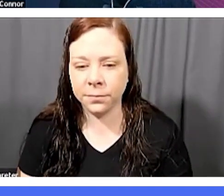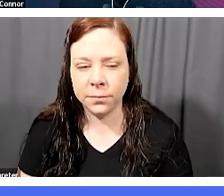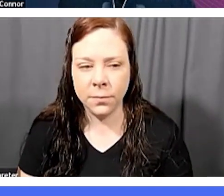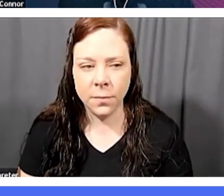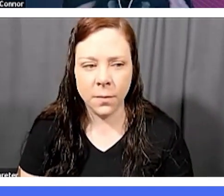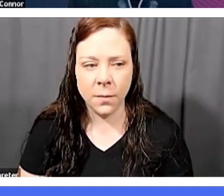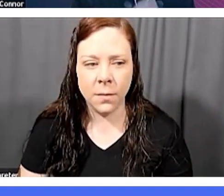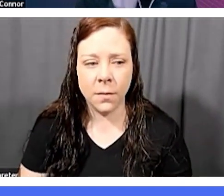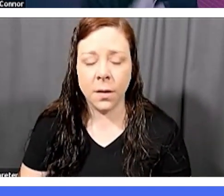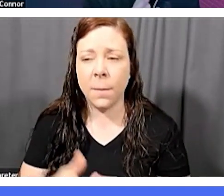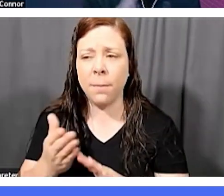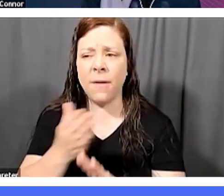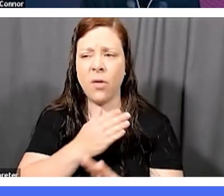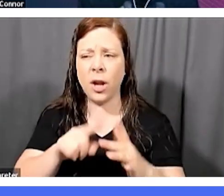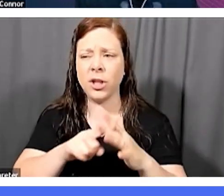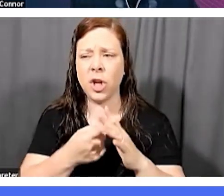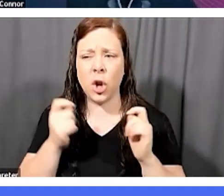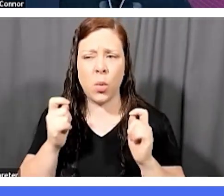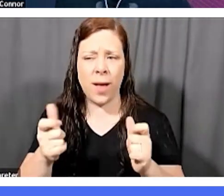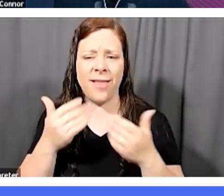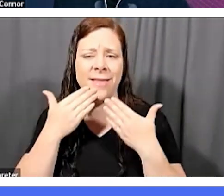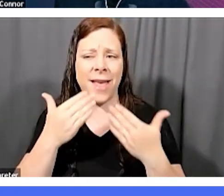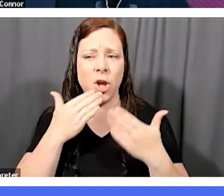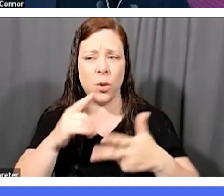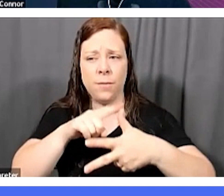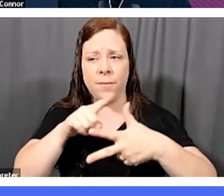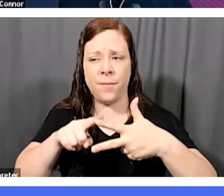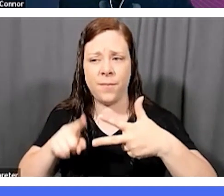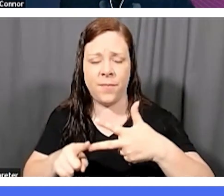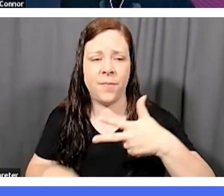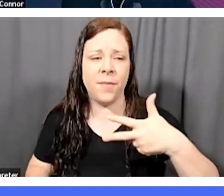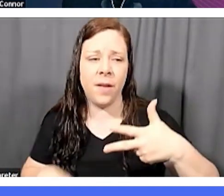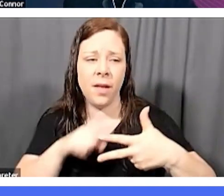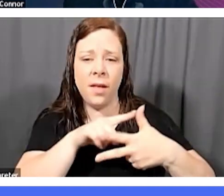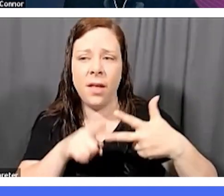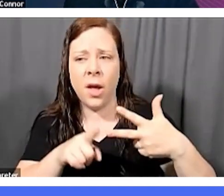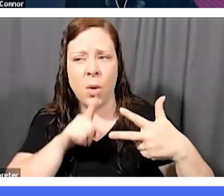So before I start though, quick note of thanks to three individuals who have really given me a lot